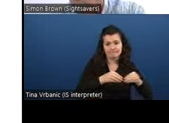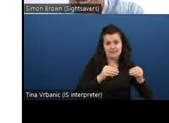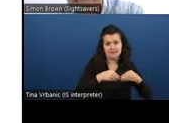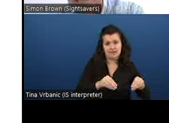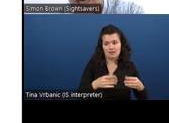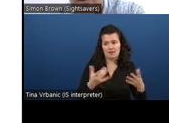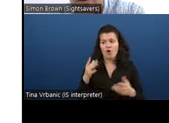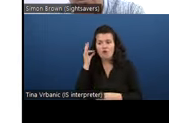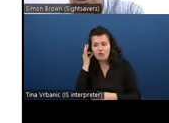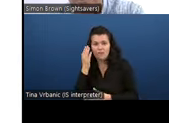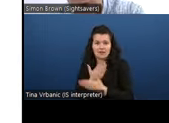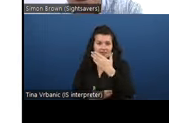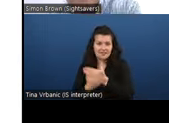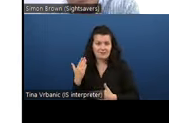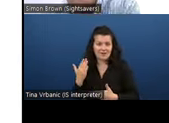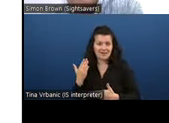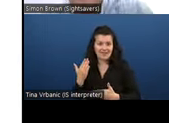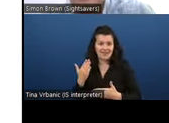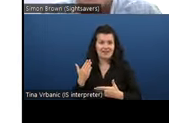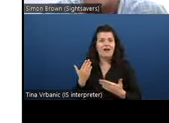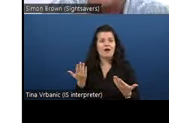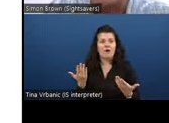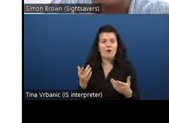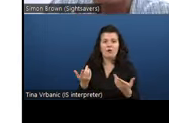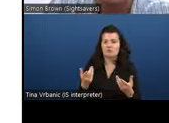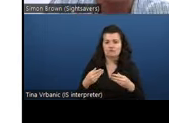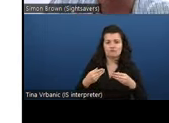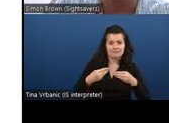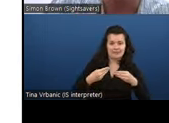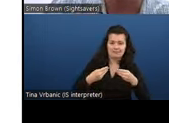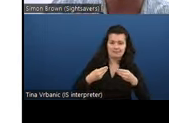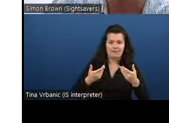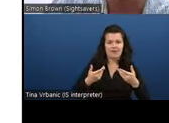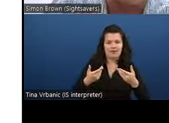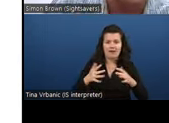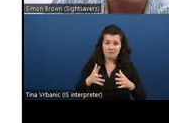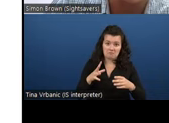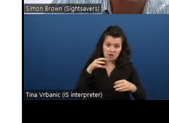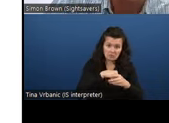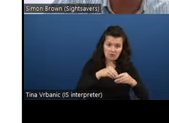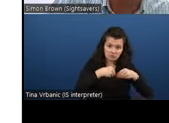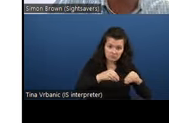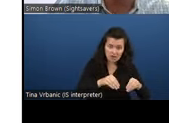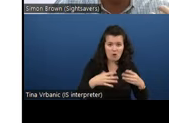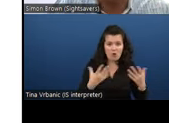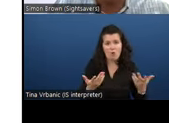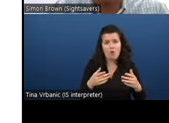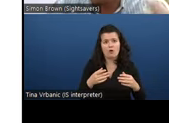12:27:57 as small business owners and retailers of code products. Yep. So, so value chains